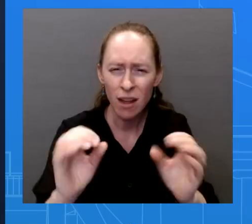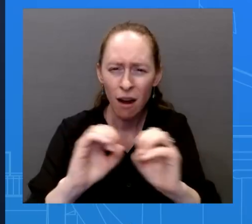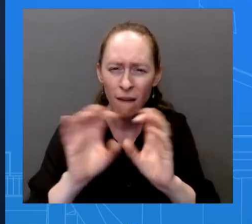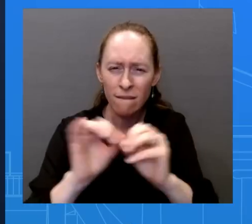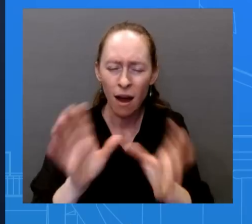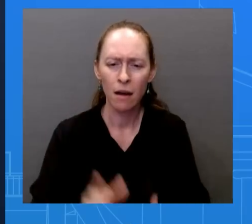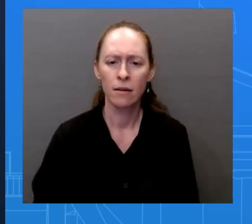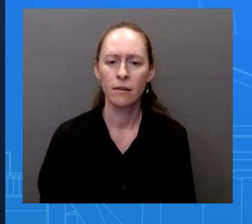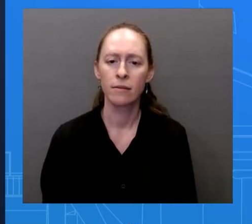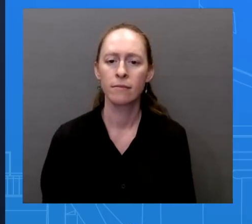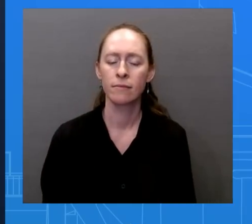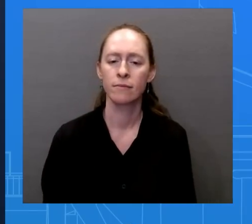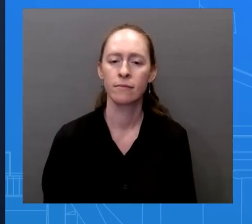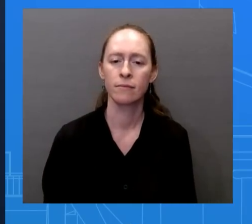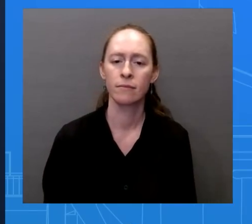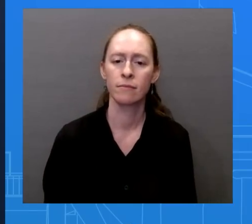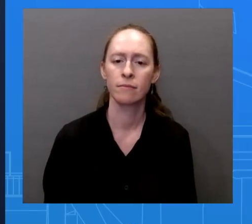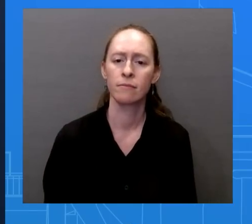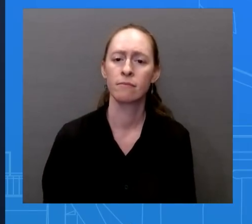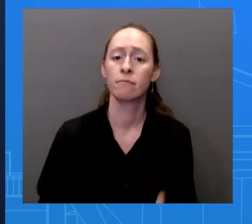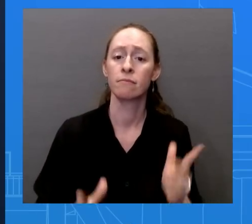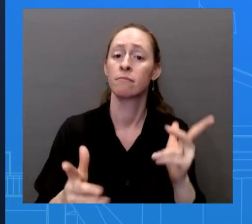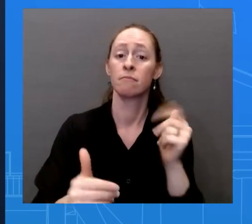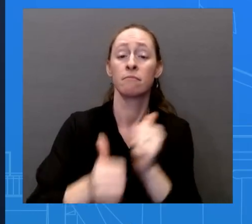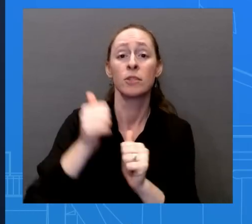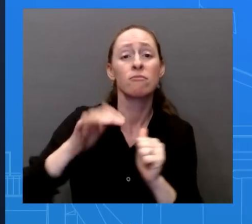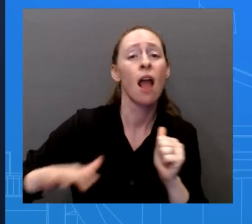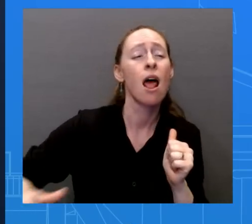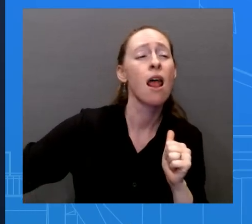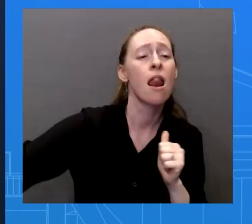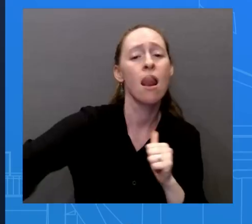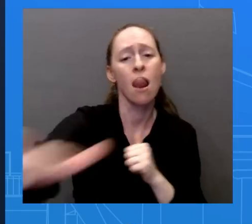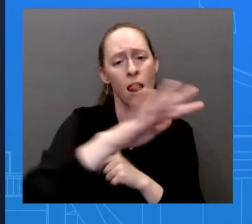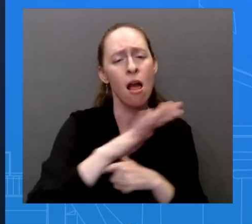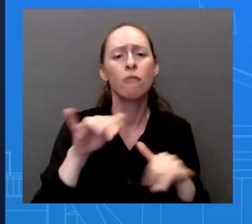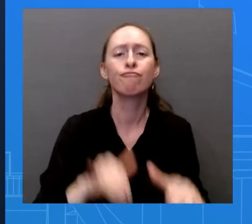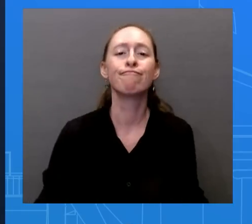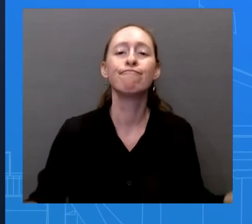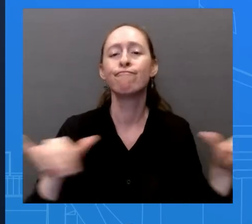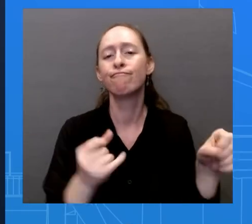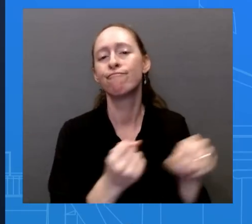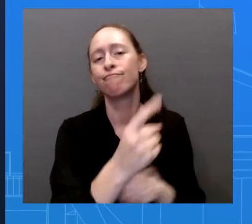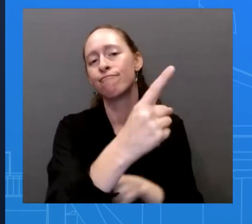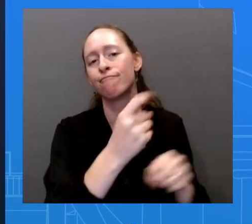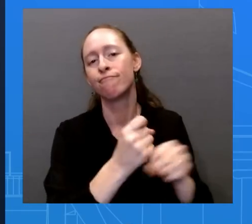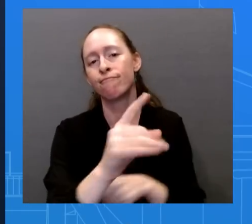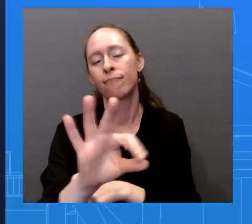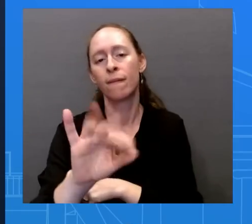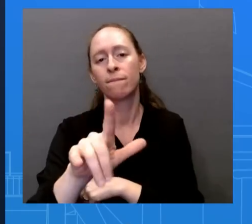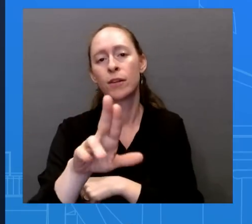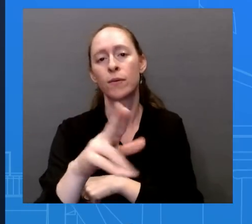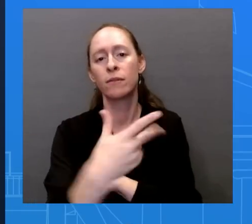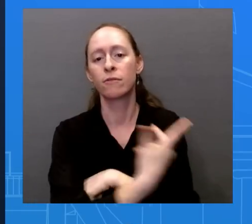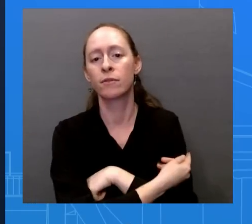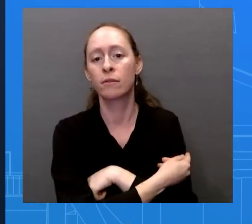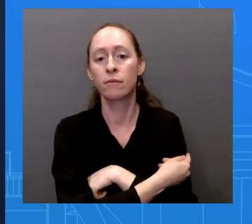They don't do it because the President comes out and says we have a flu pandemic. Right? They get it because they understand that the best way to protect themselves